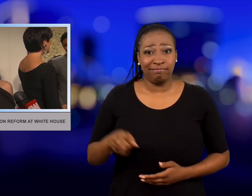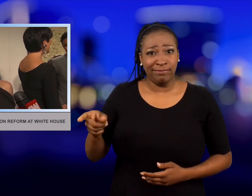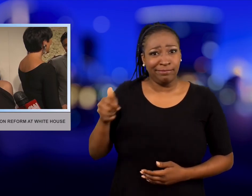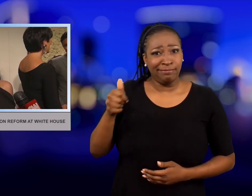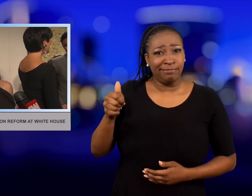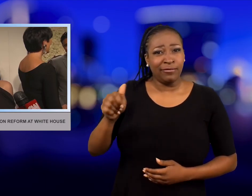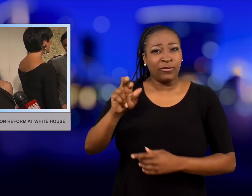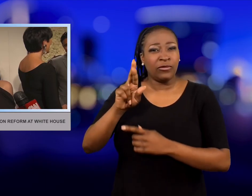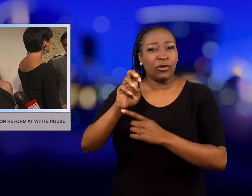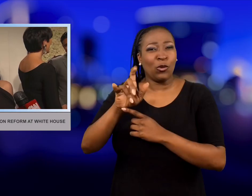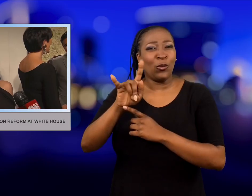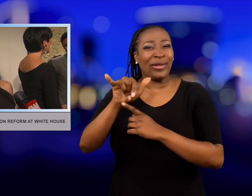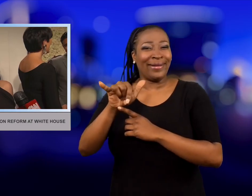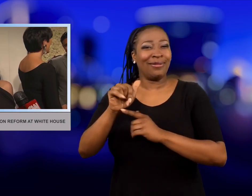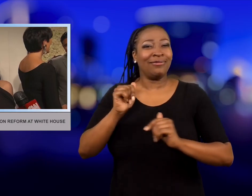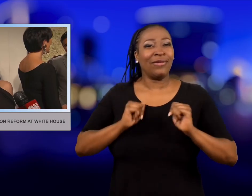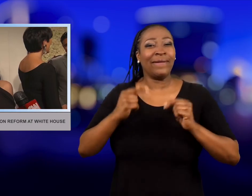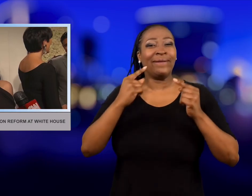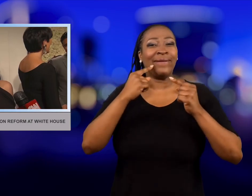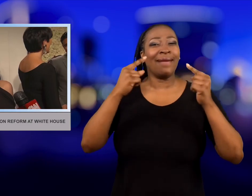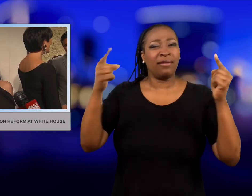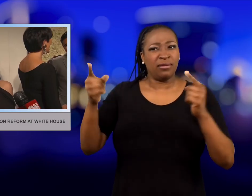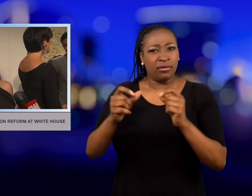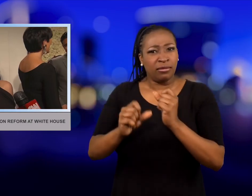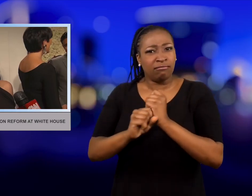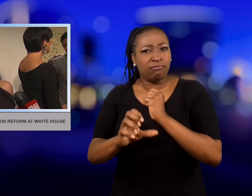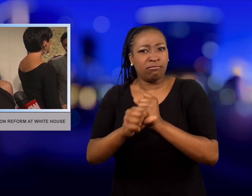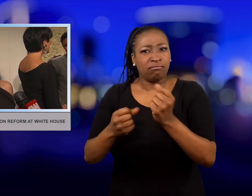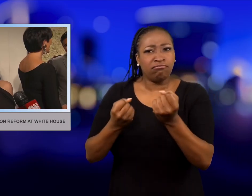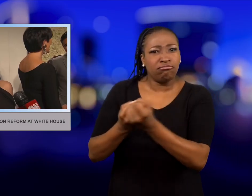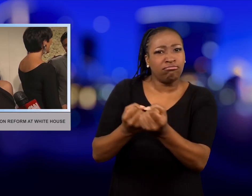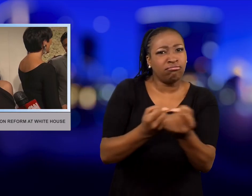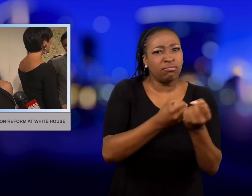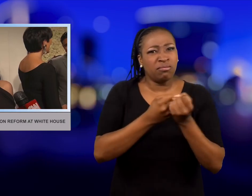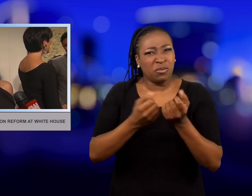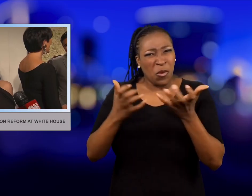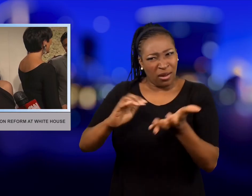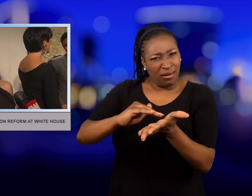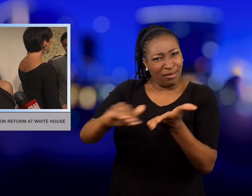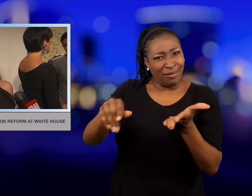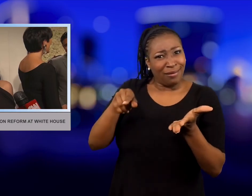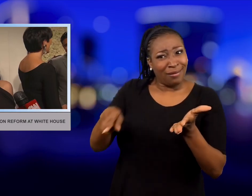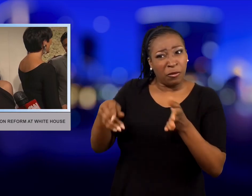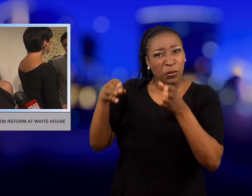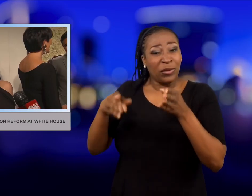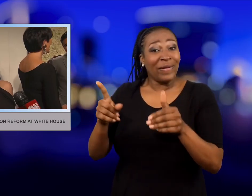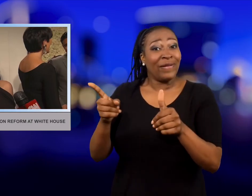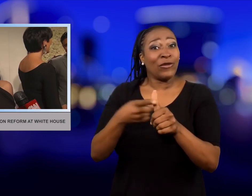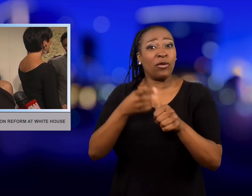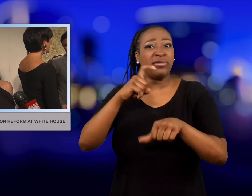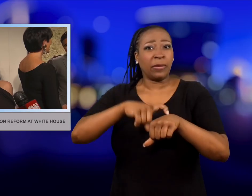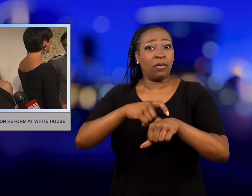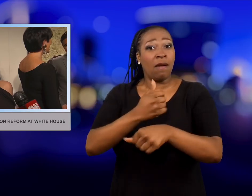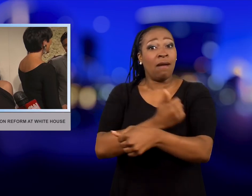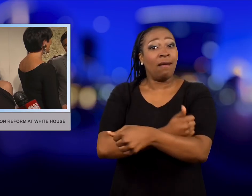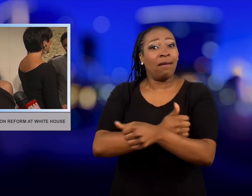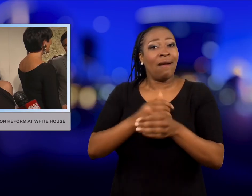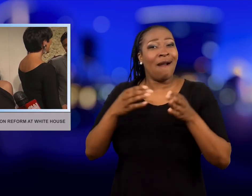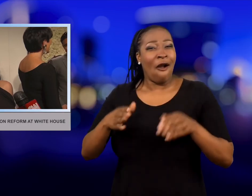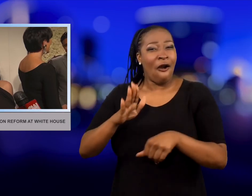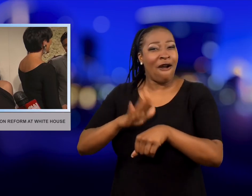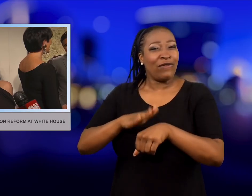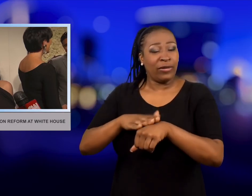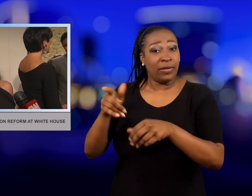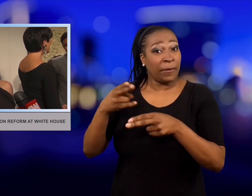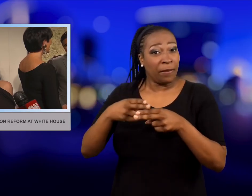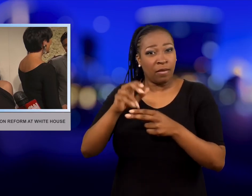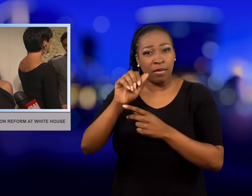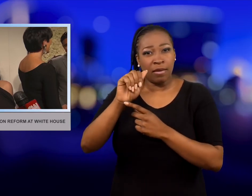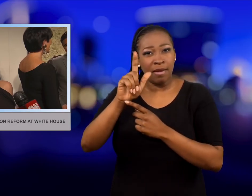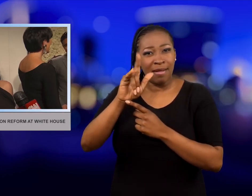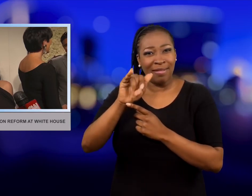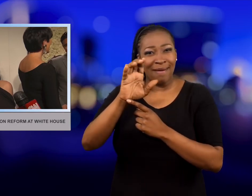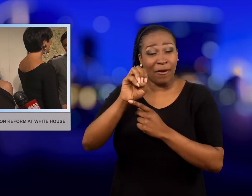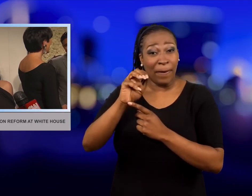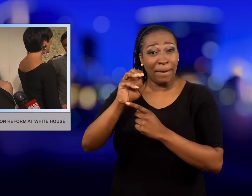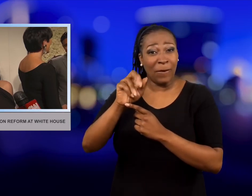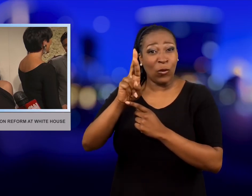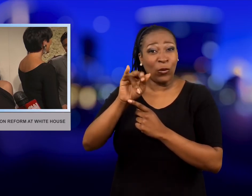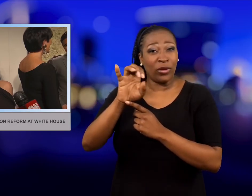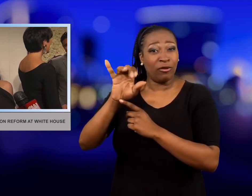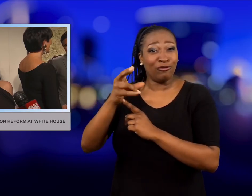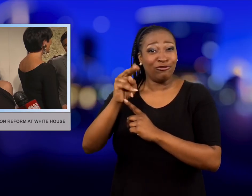The reality star is advocating for a pardon for low-level drug offender named Alice Marie